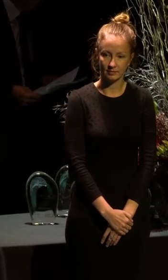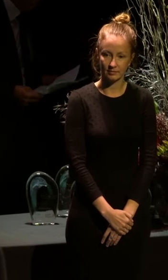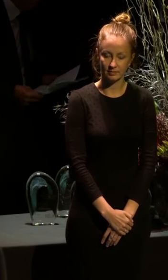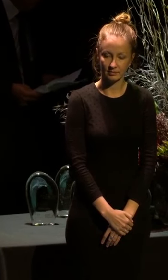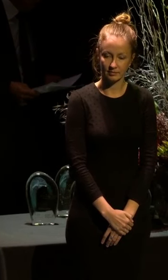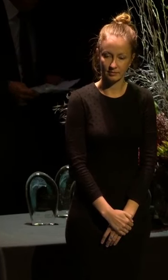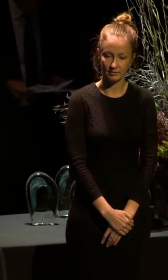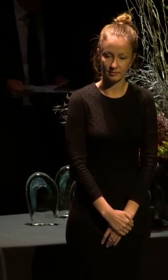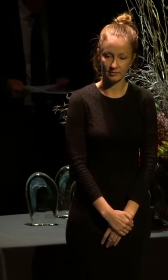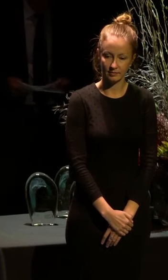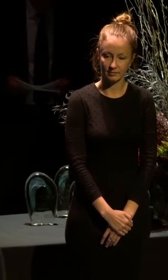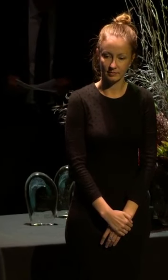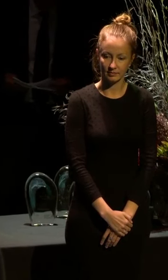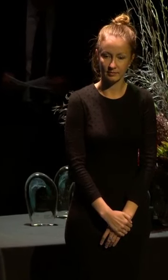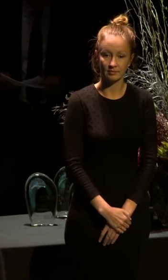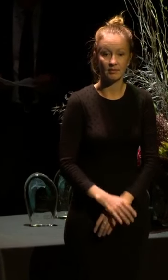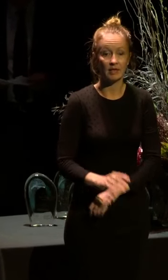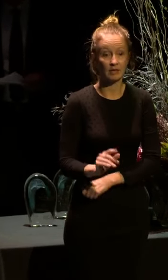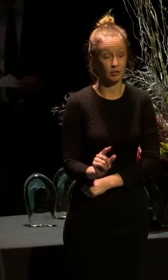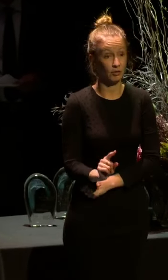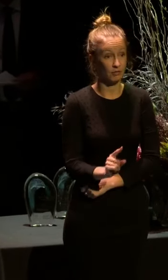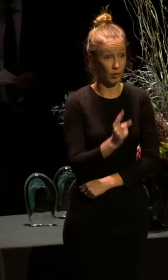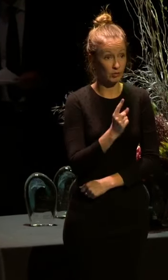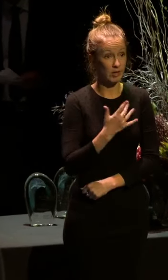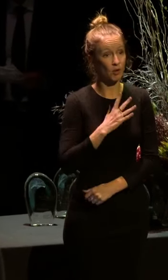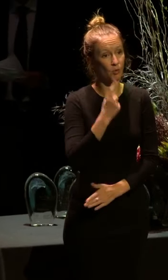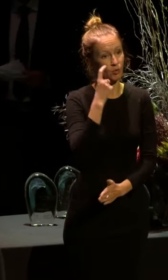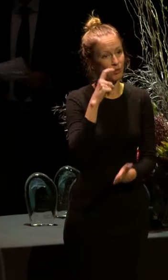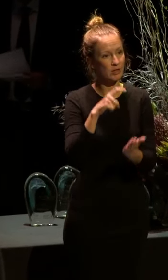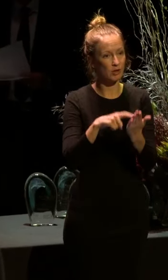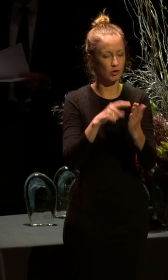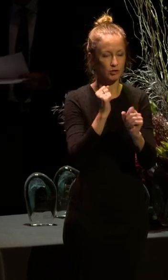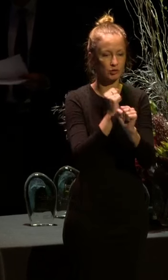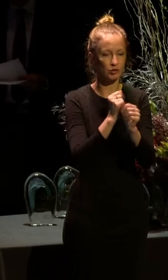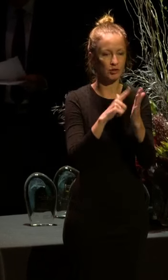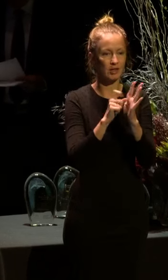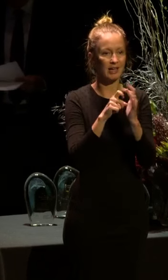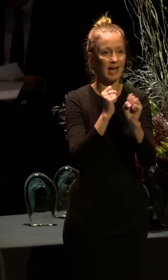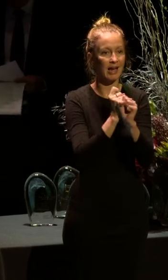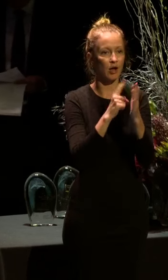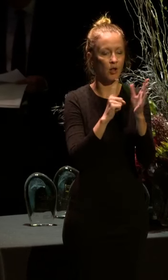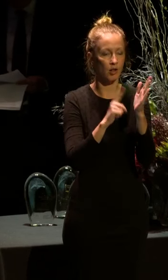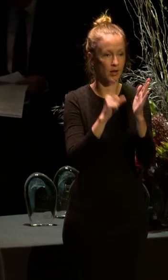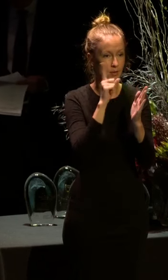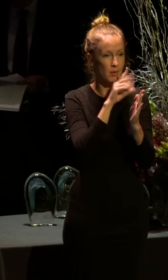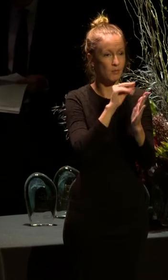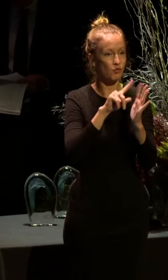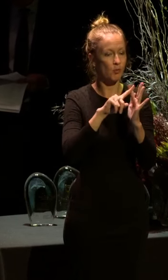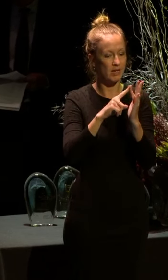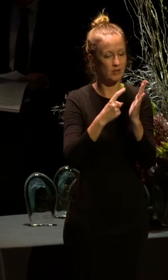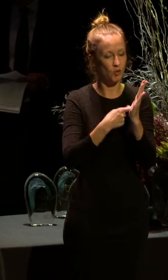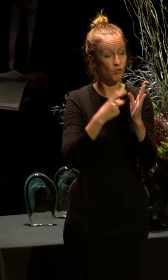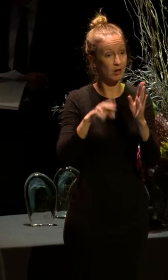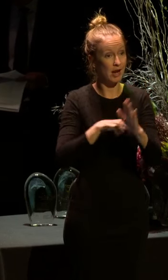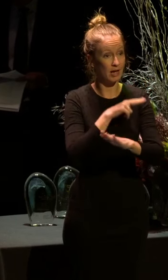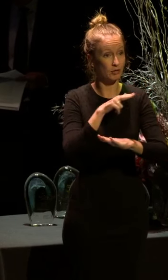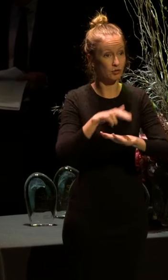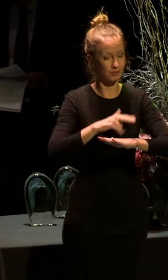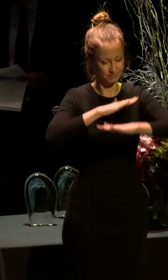Firstly, I'd like to acknowledge the Gadigal people of the Eora nation, whose land we are standing on,